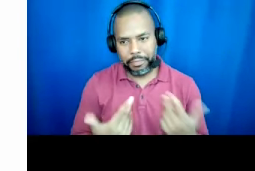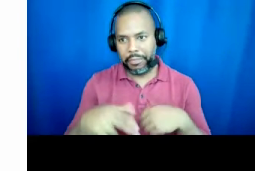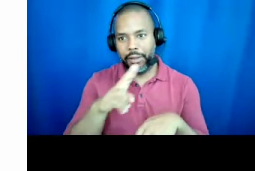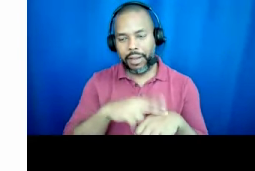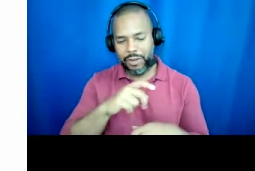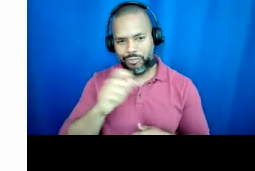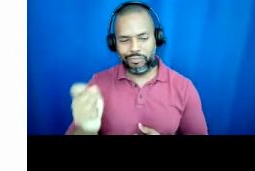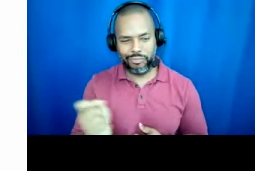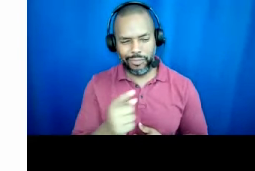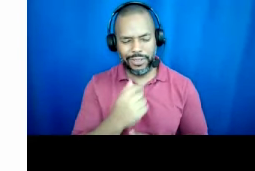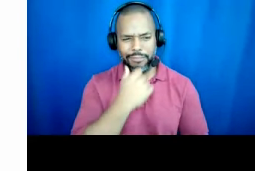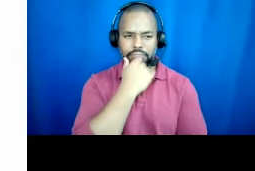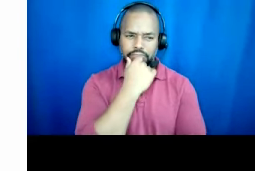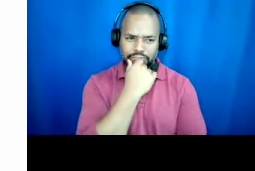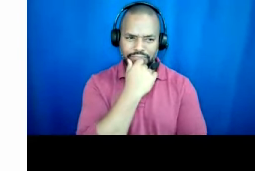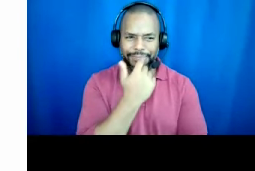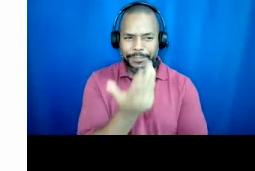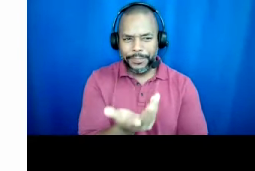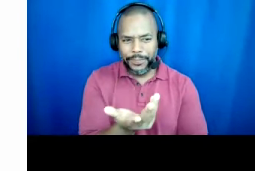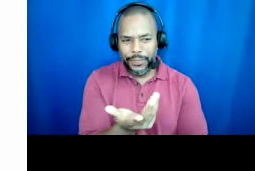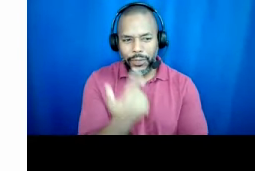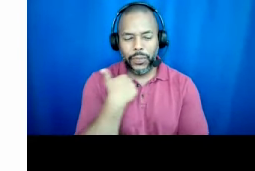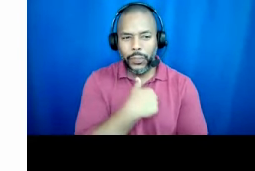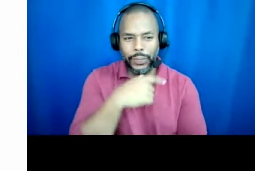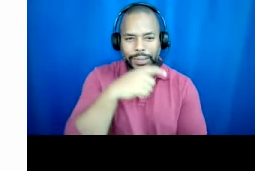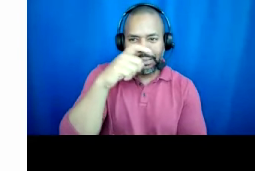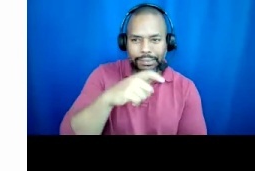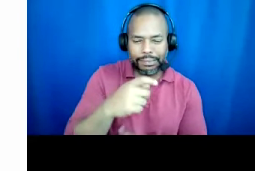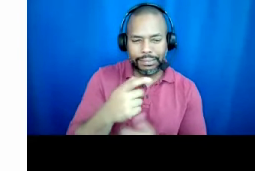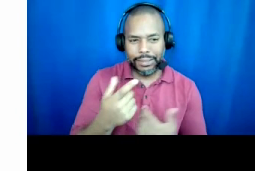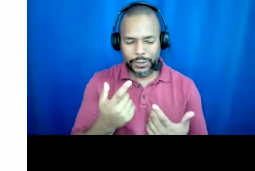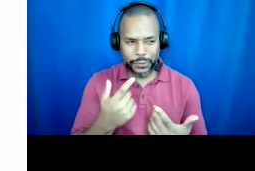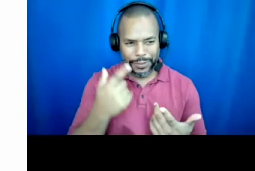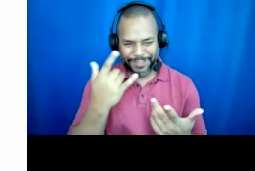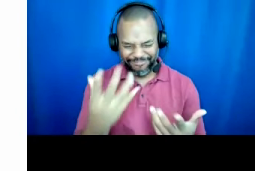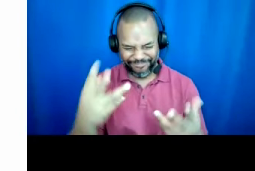do we need to be factoring in, in our resource requests?”